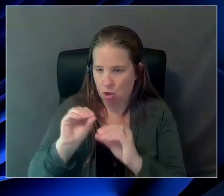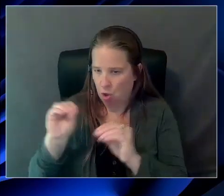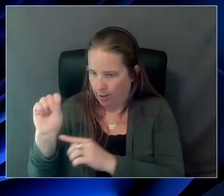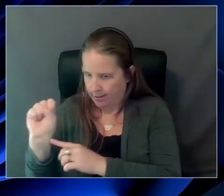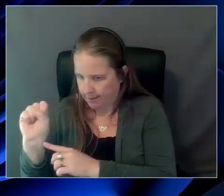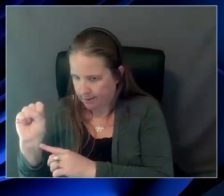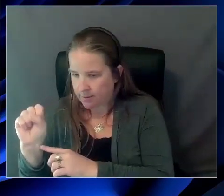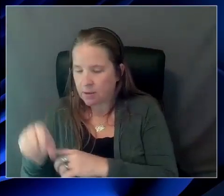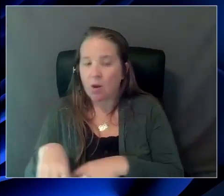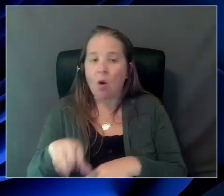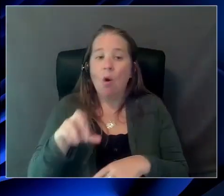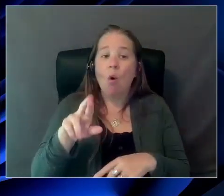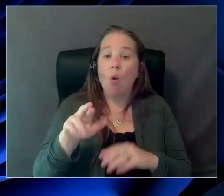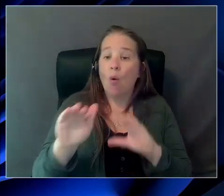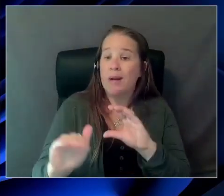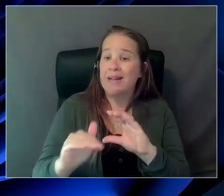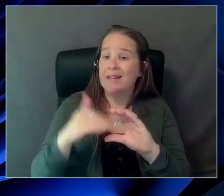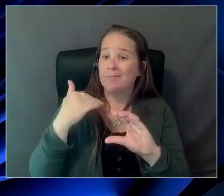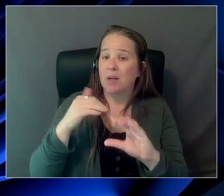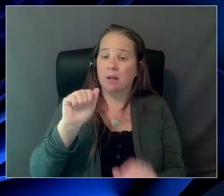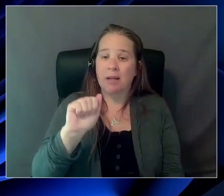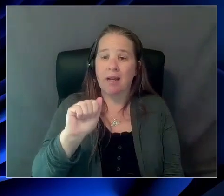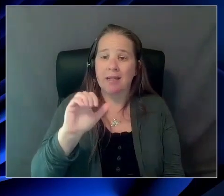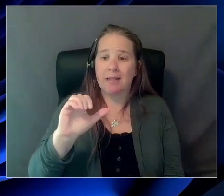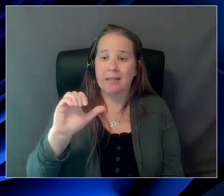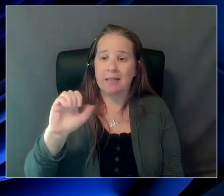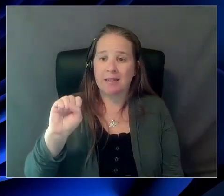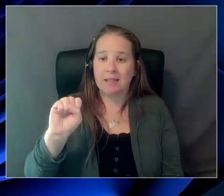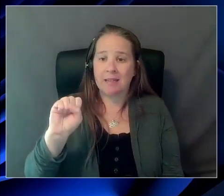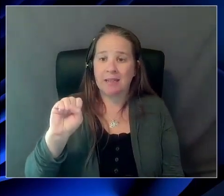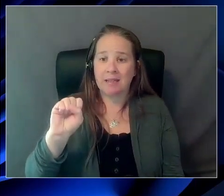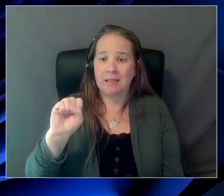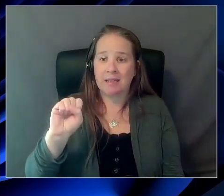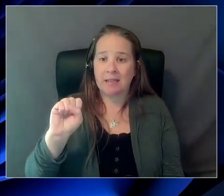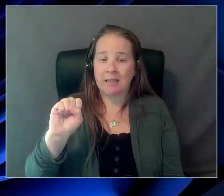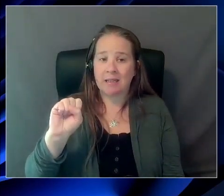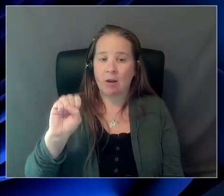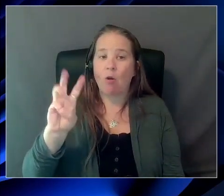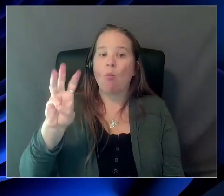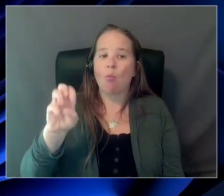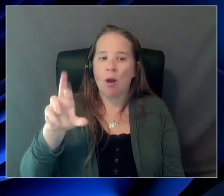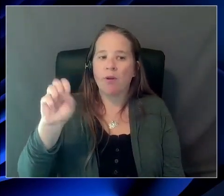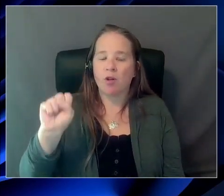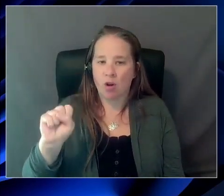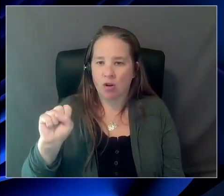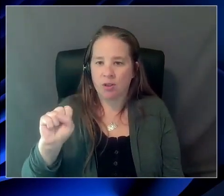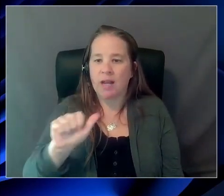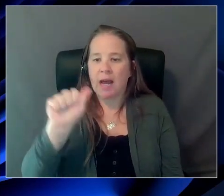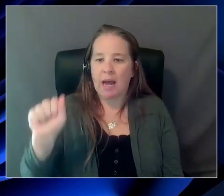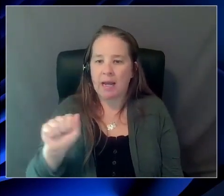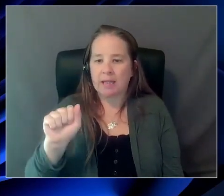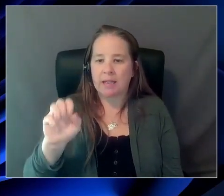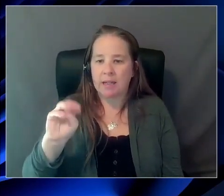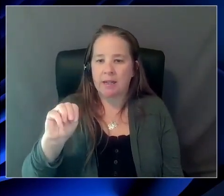S or by emailing ACCwebinars with an s @microsoft.com. That's